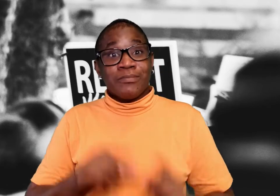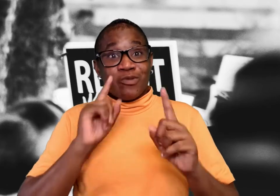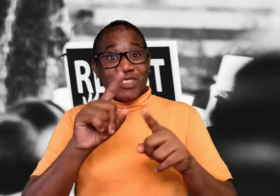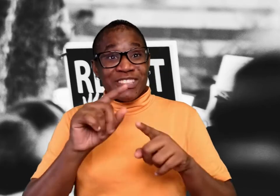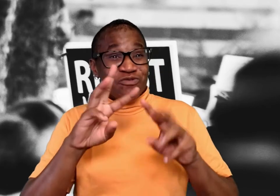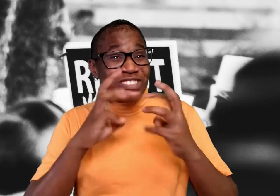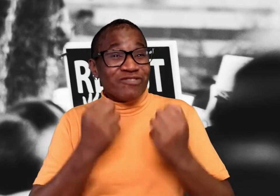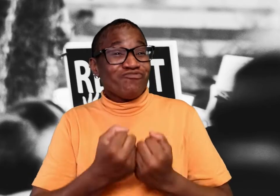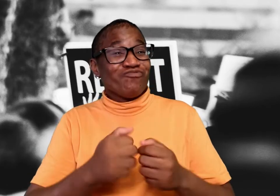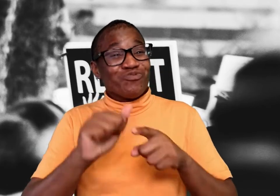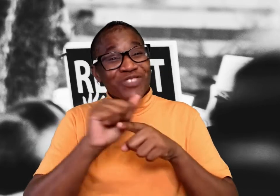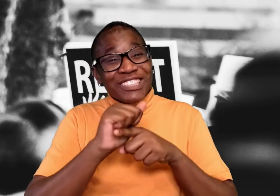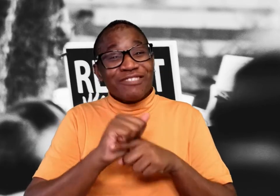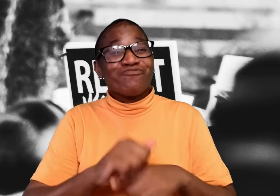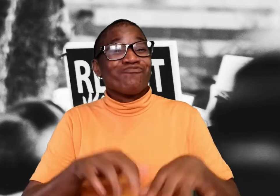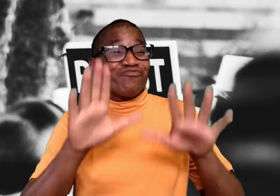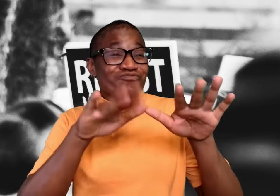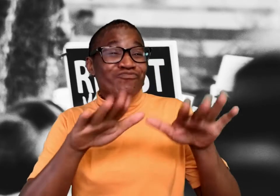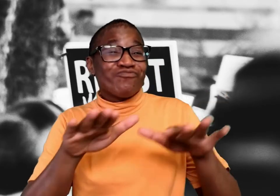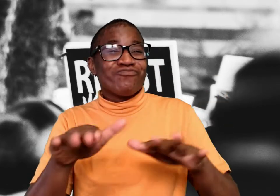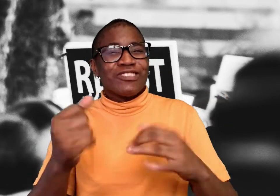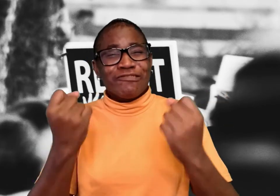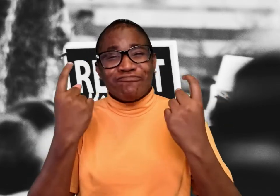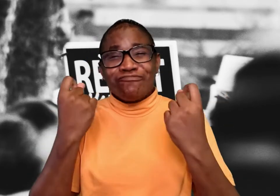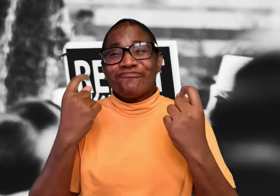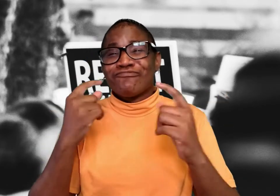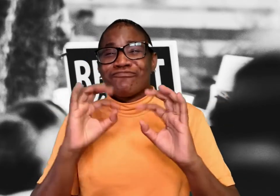White people can’t stop after the first two steps.